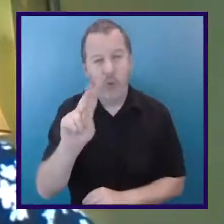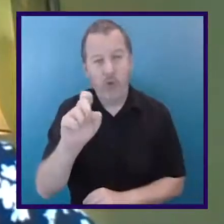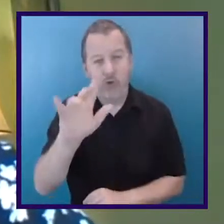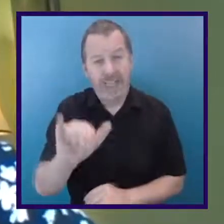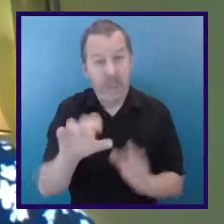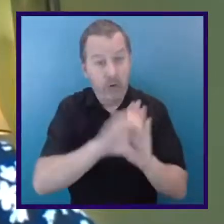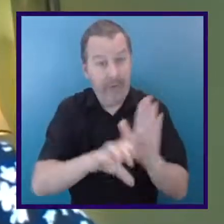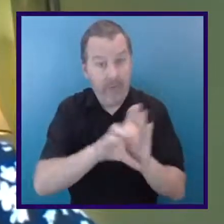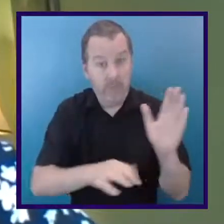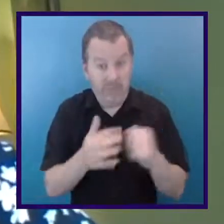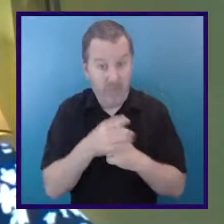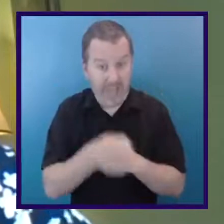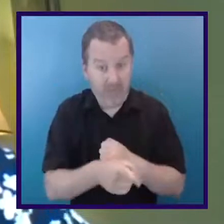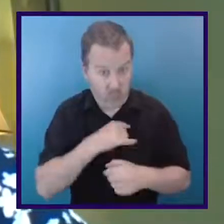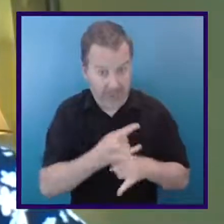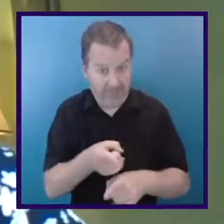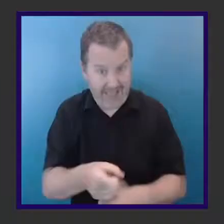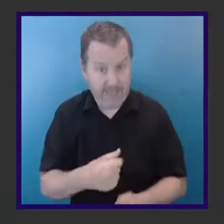in order to facilitate this at primary level?